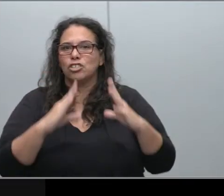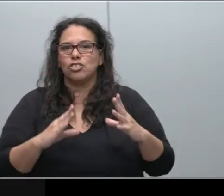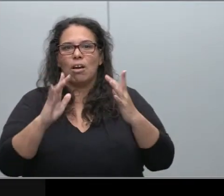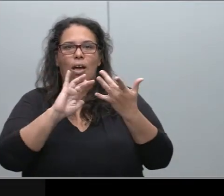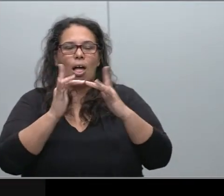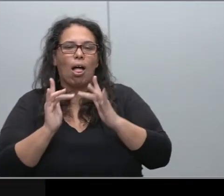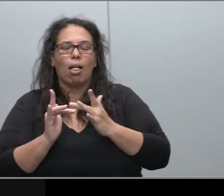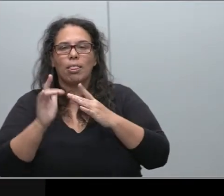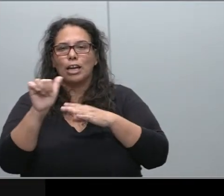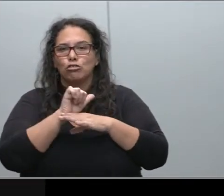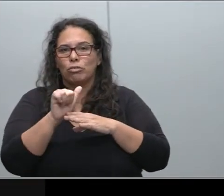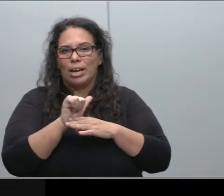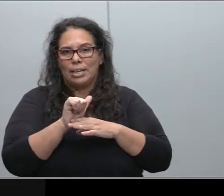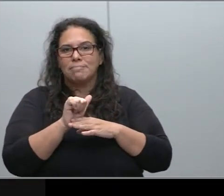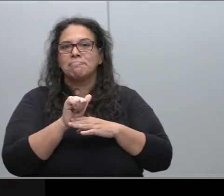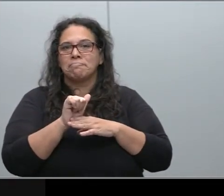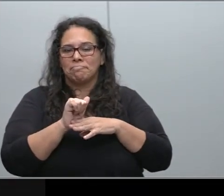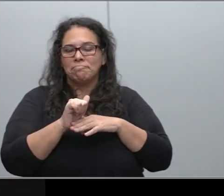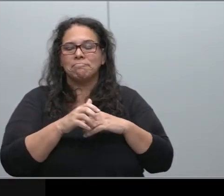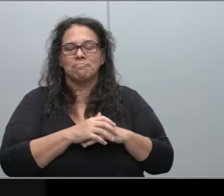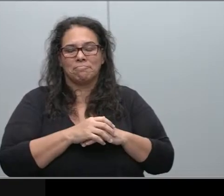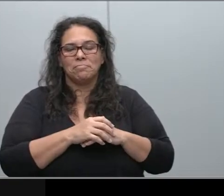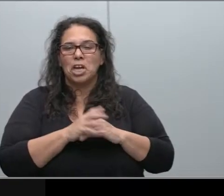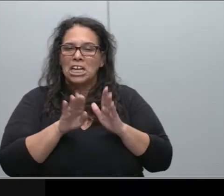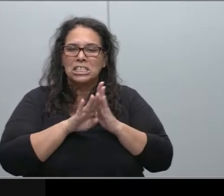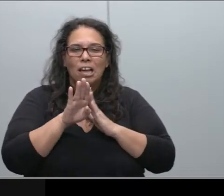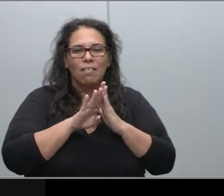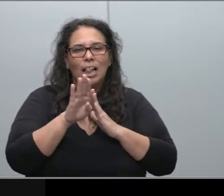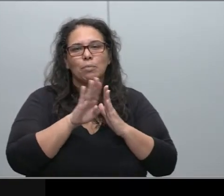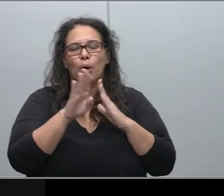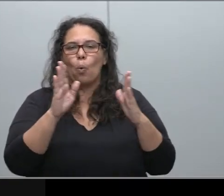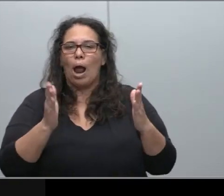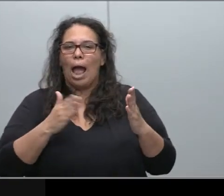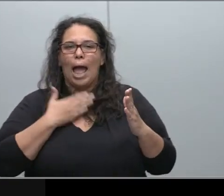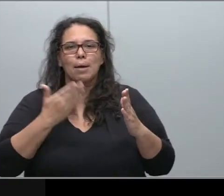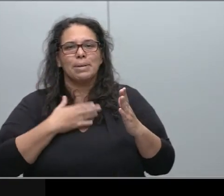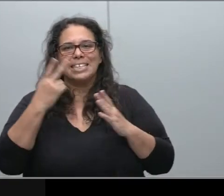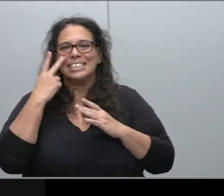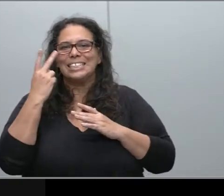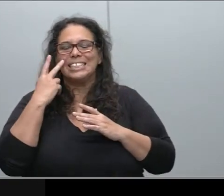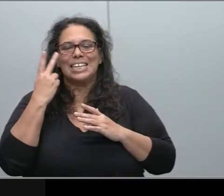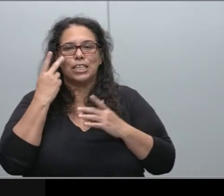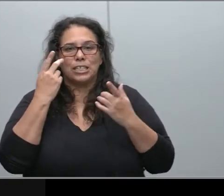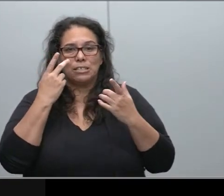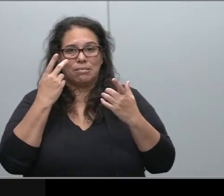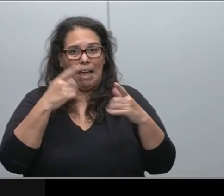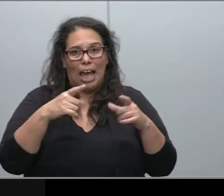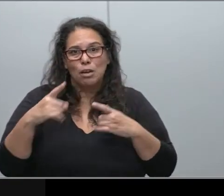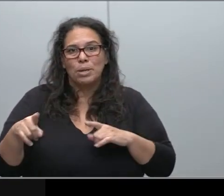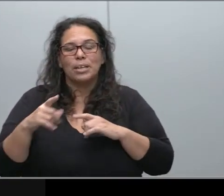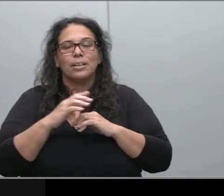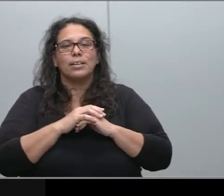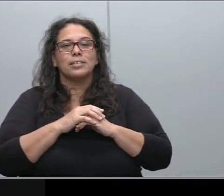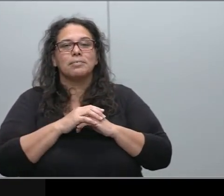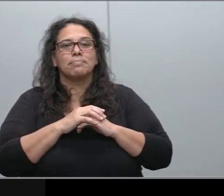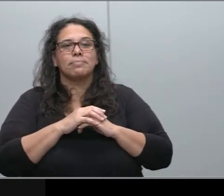Probably could take my job. That was well done, Dr. Salazar. But I would also add the adult SEL.